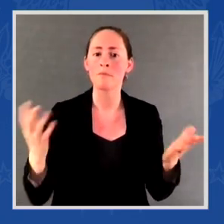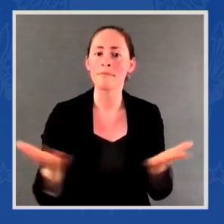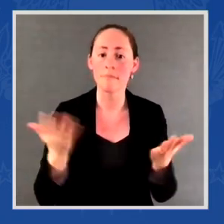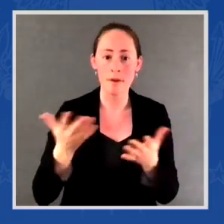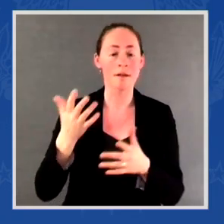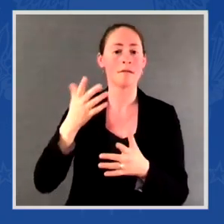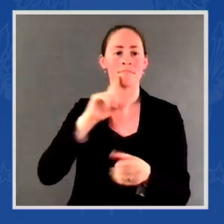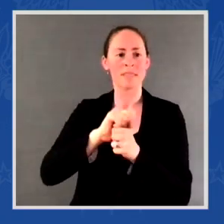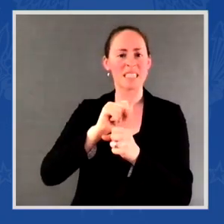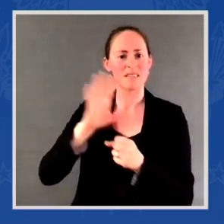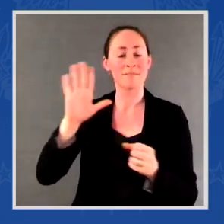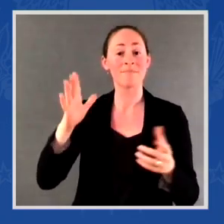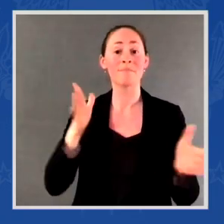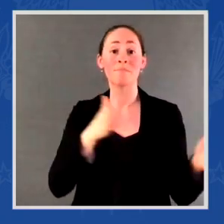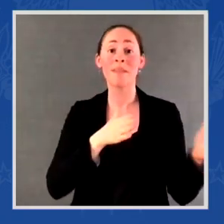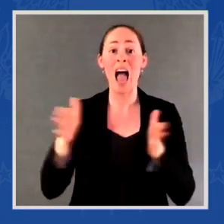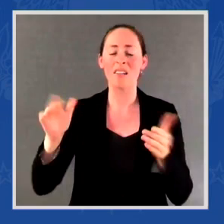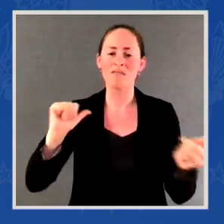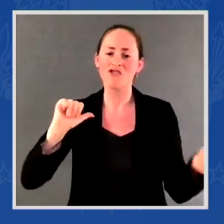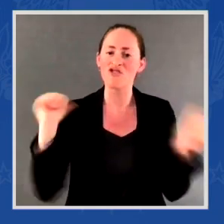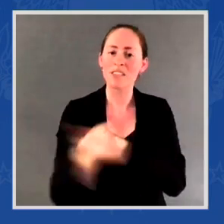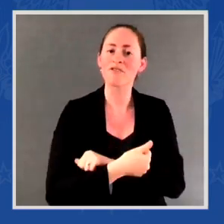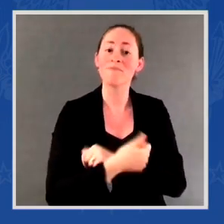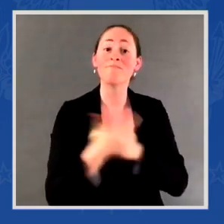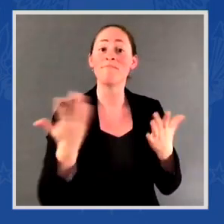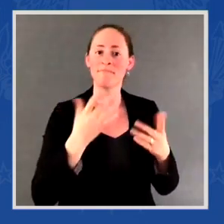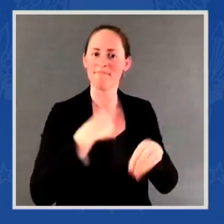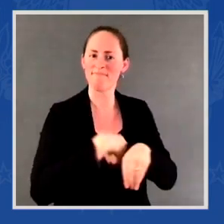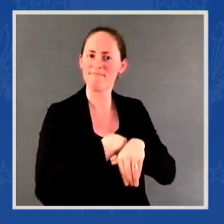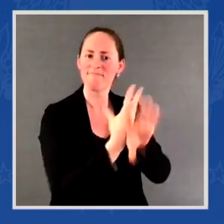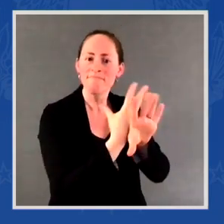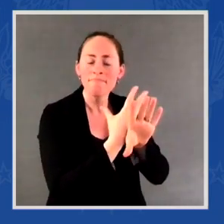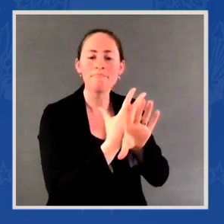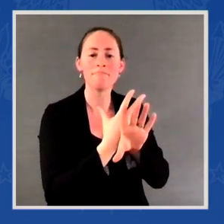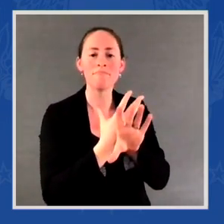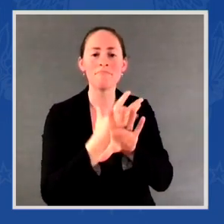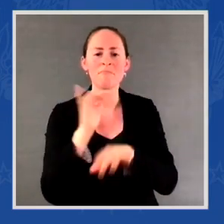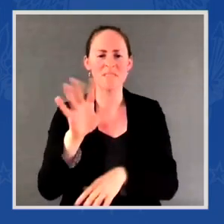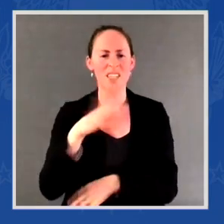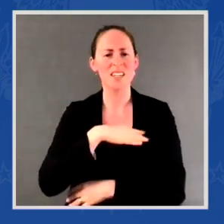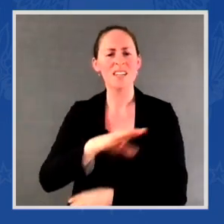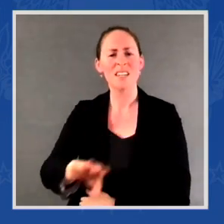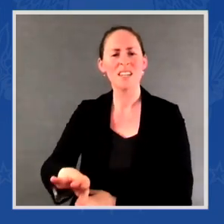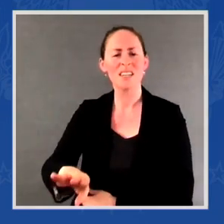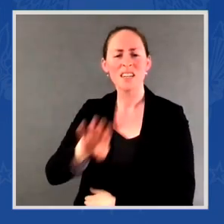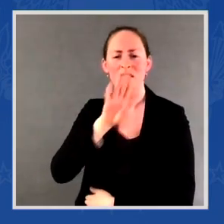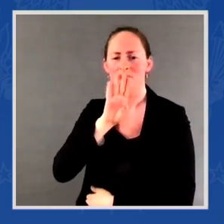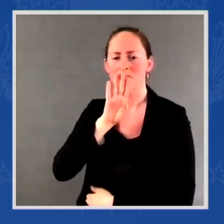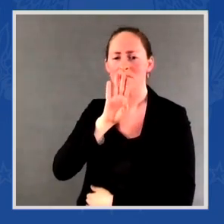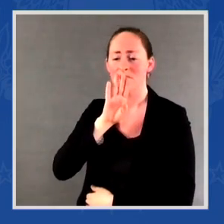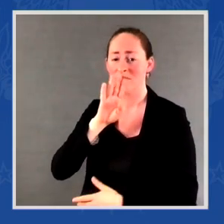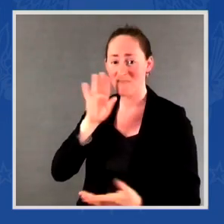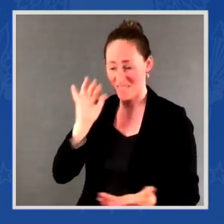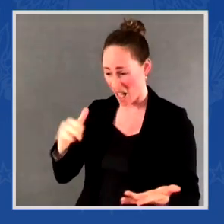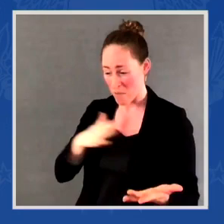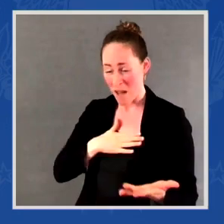Well, I was disappointed at this less than typical start to my college career. It did not outdo the devastation brought about by the pandemic